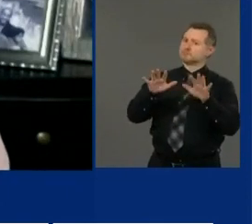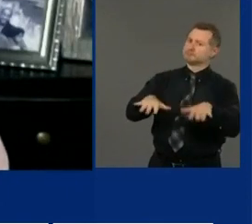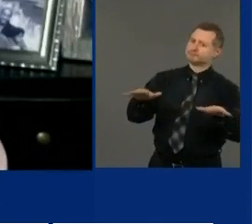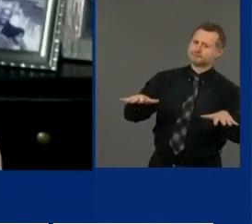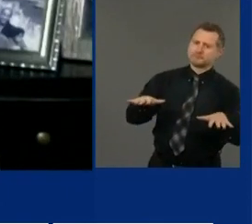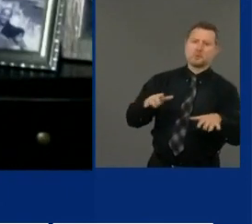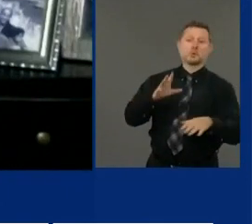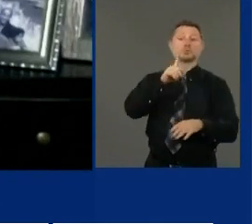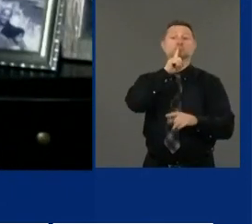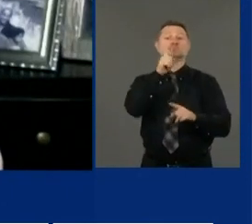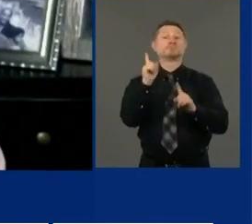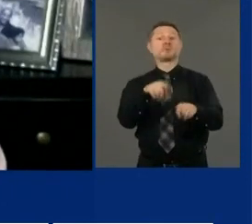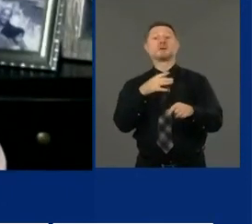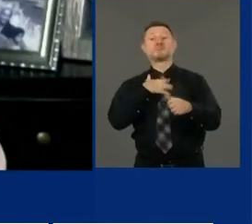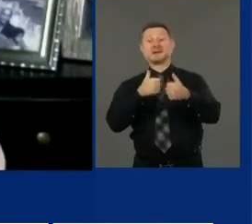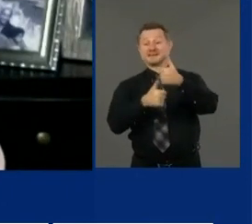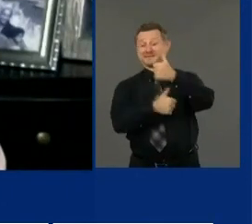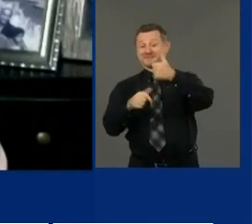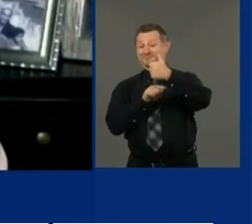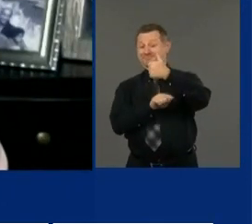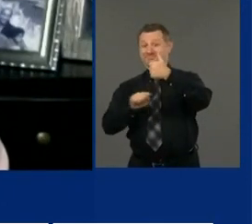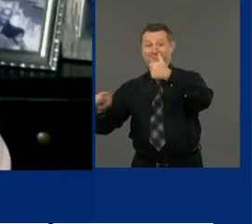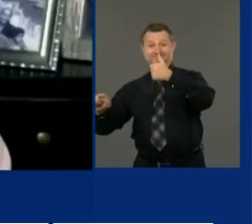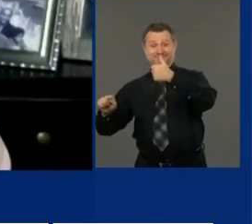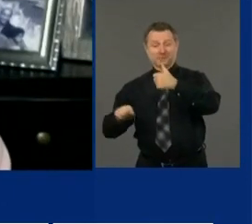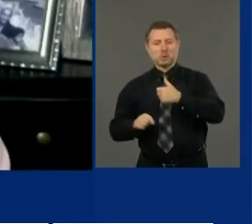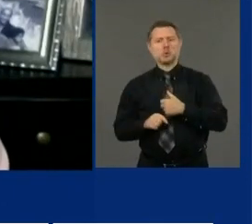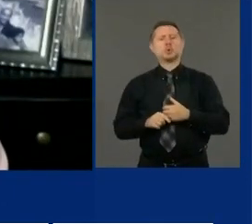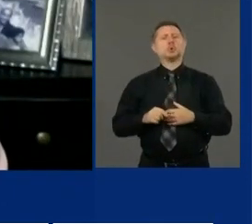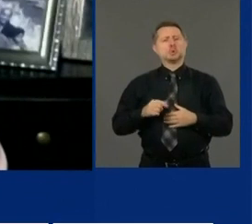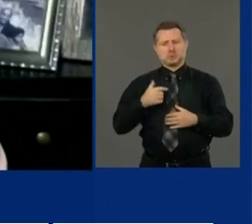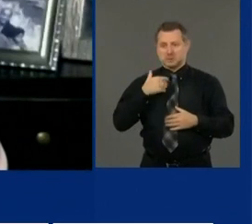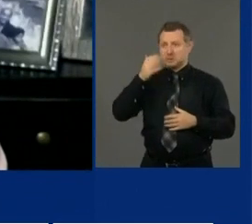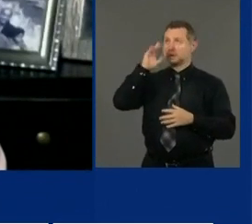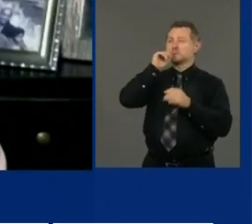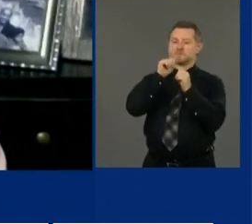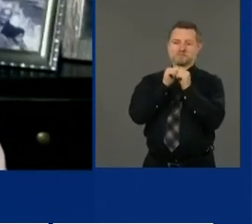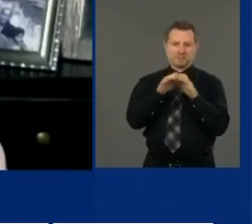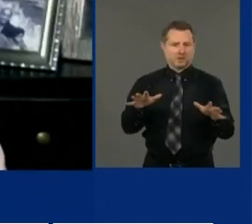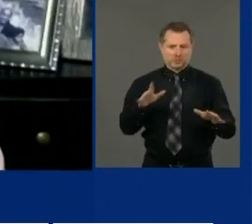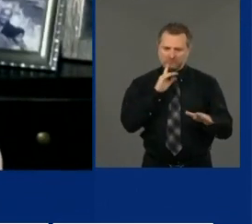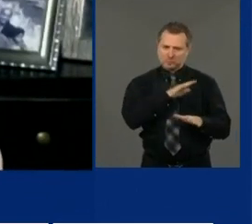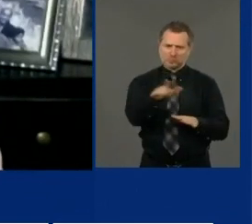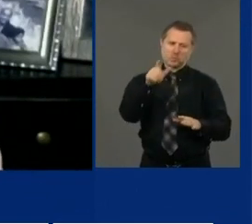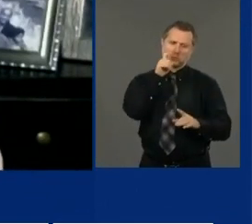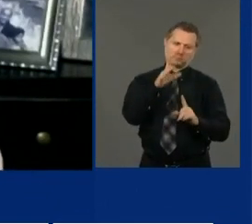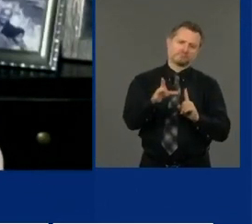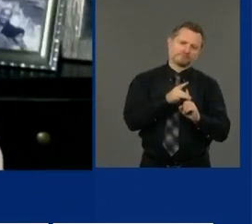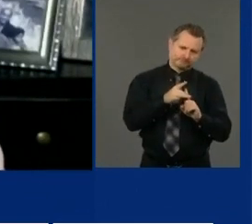ADD THE BEGINNING OF THIS